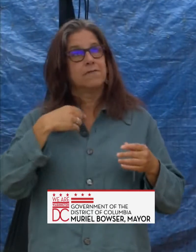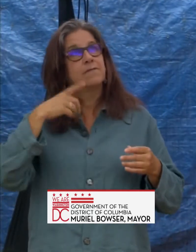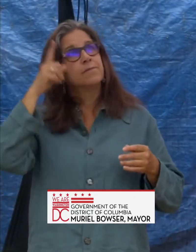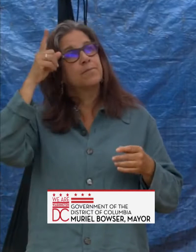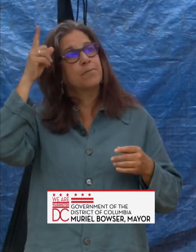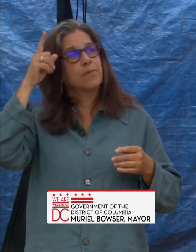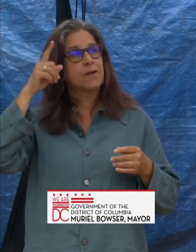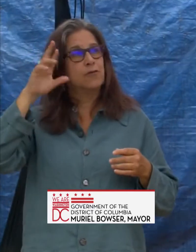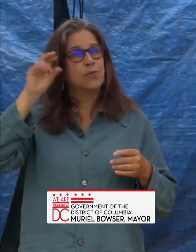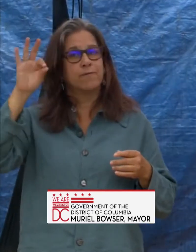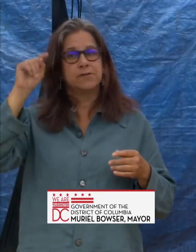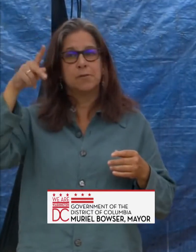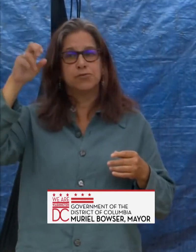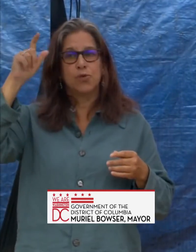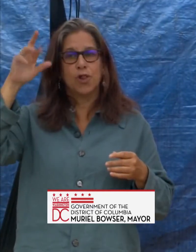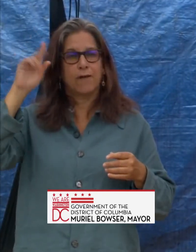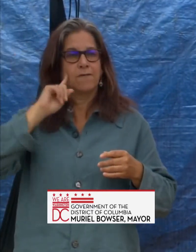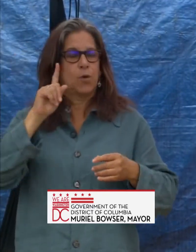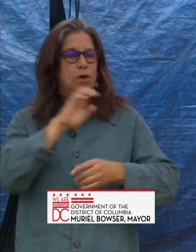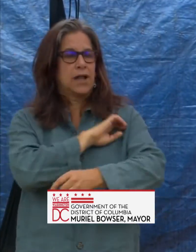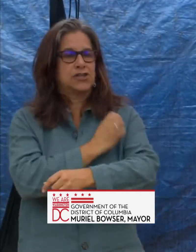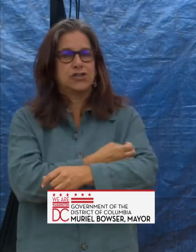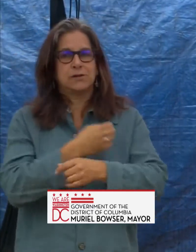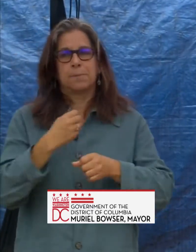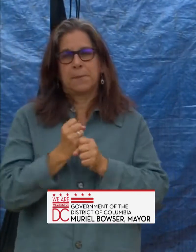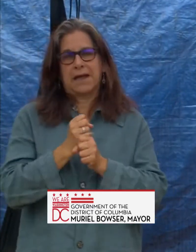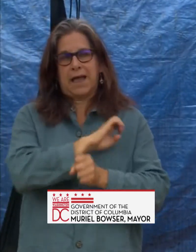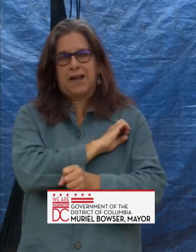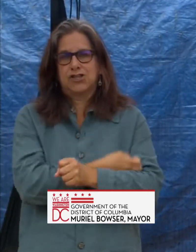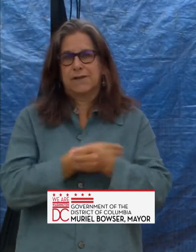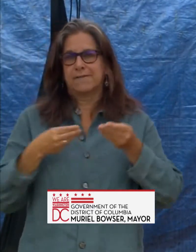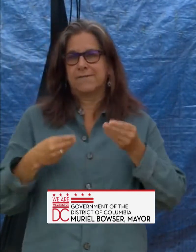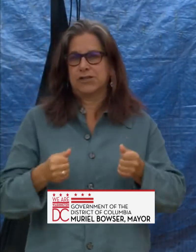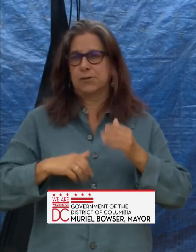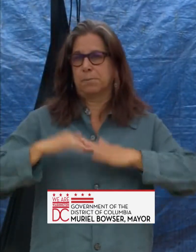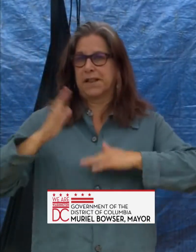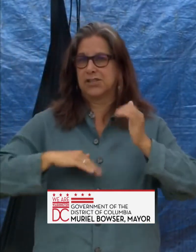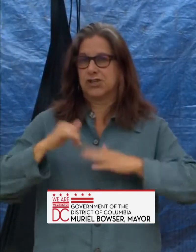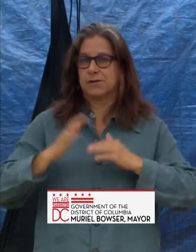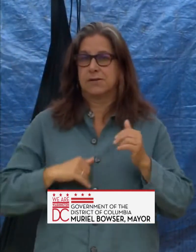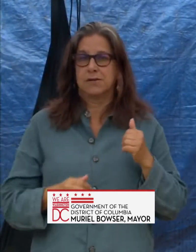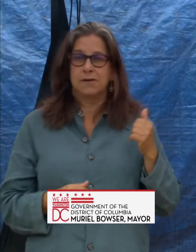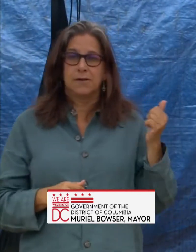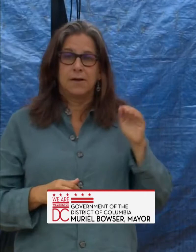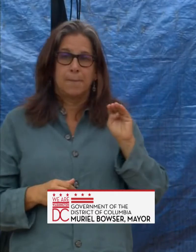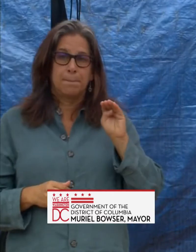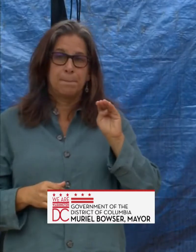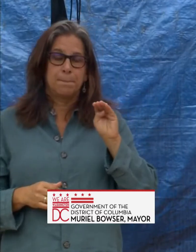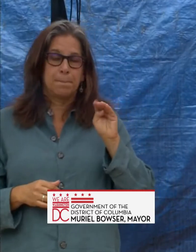IN THE COMING WEEKS AND UNDER THE MAYOR'S LEADERSHIP, WORK WILL ALSO BEGIN ON PROJECTS IN WARDS 7 AND 8 FOLLOWED BY NEW